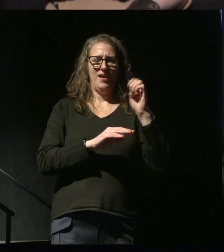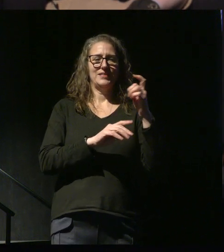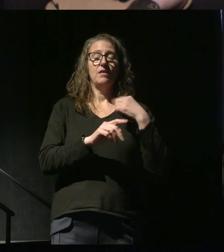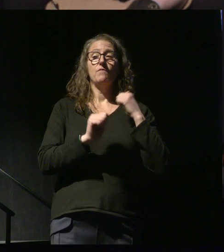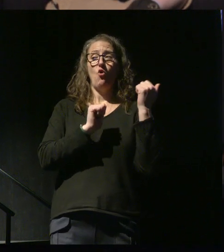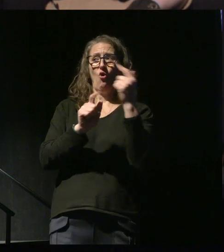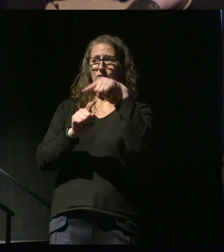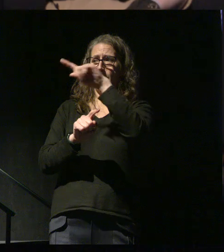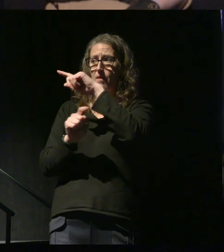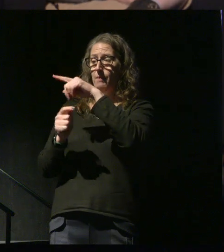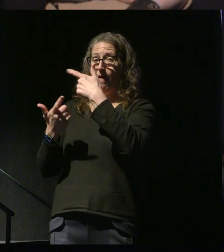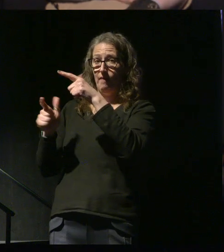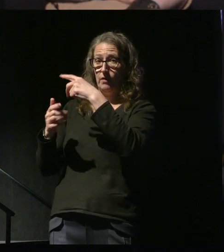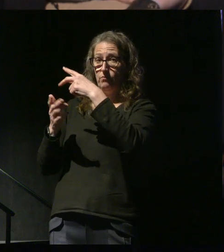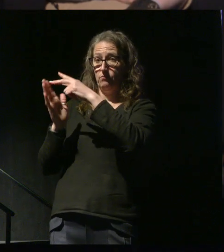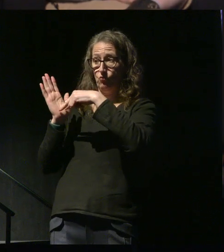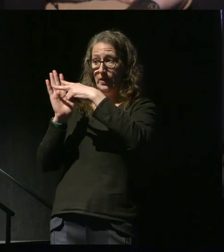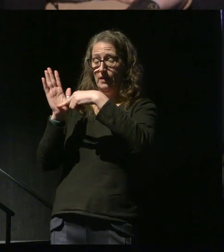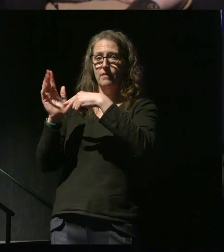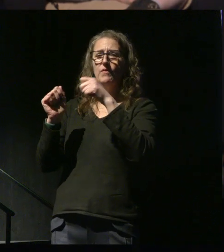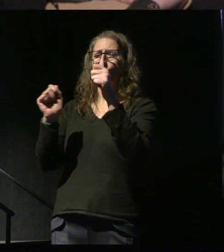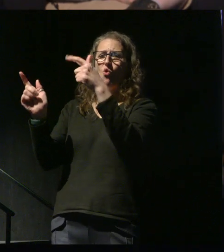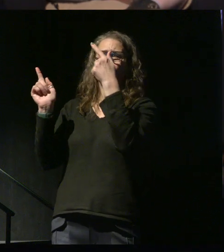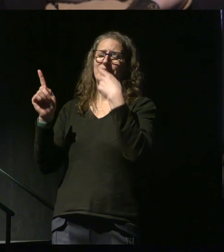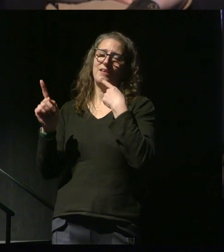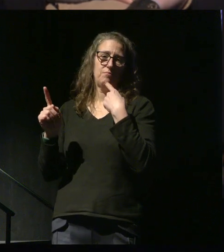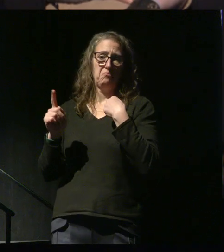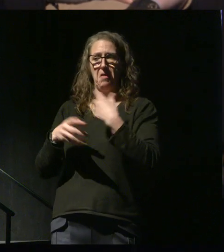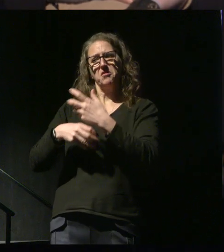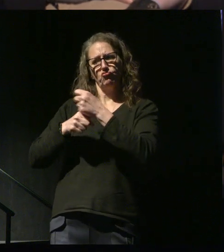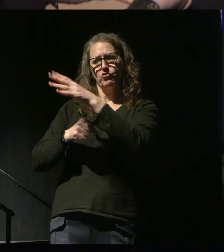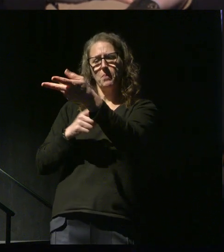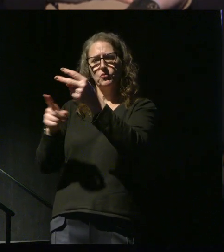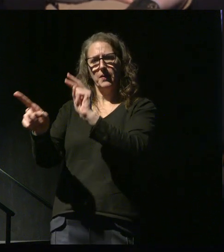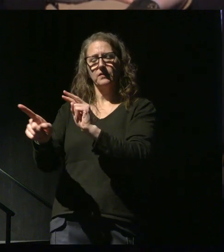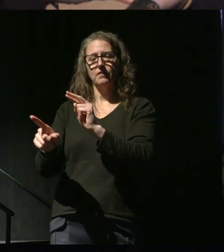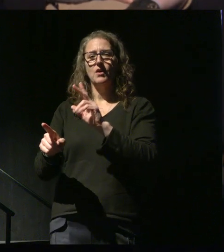And so it's sort of, and it leaves me in this position of,